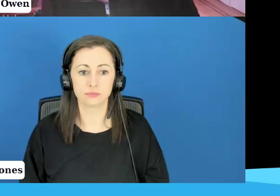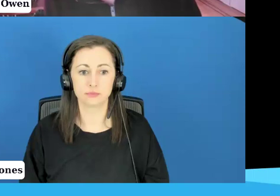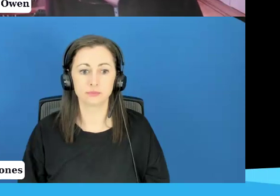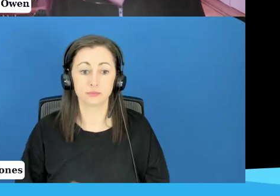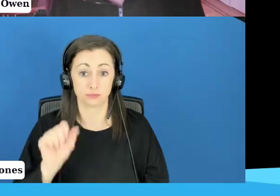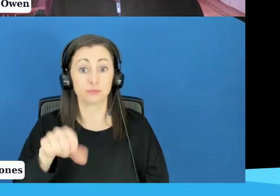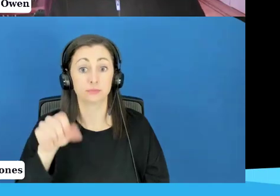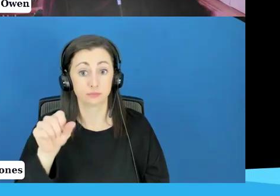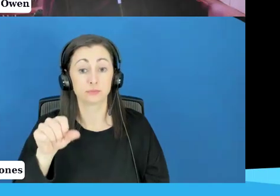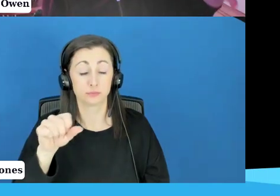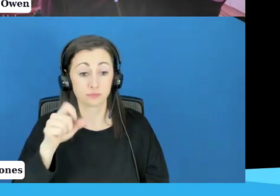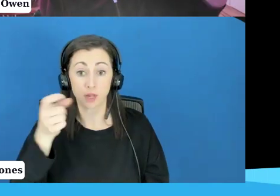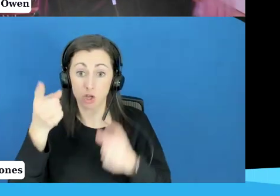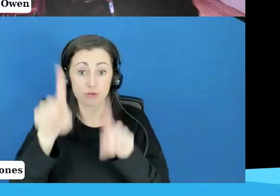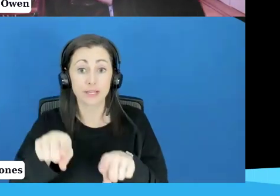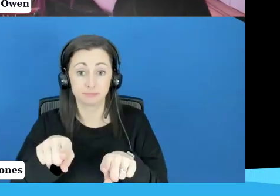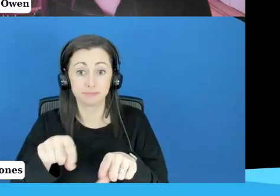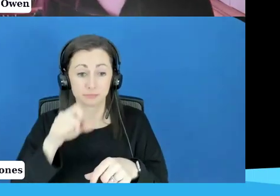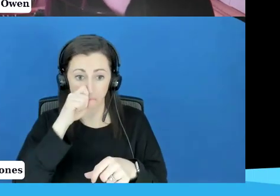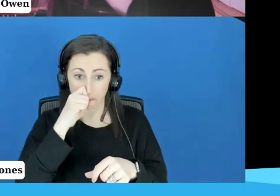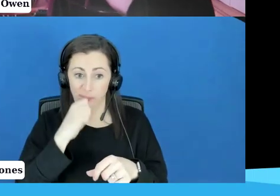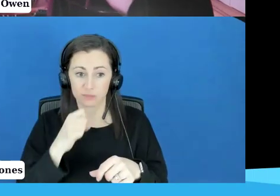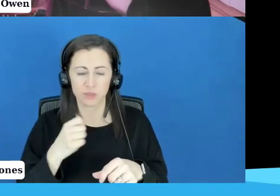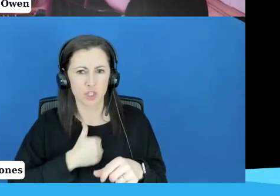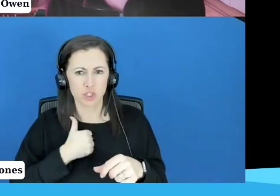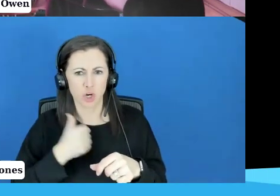Yeah, I would agree. I apologize if you saw some chaos back there.